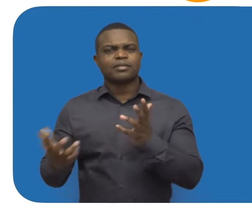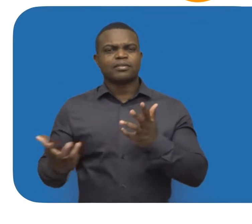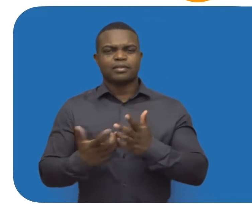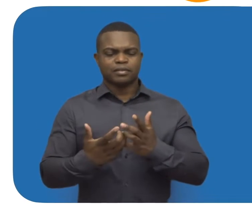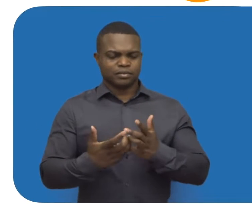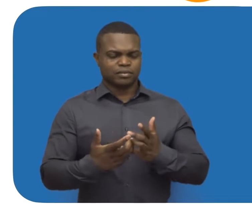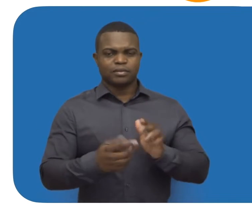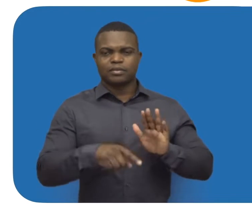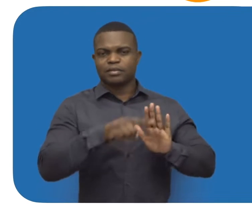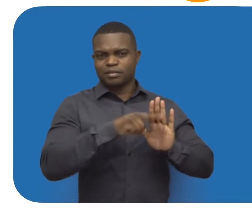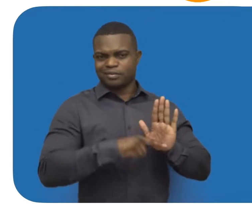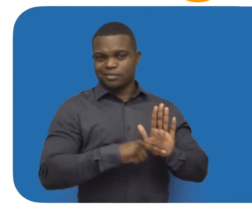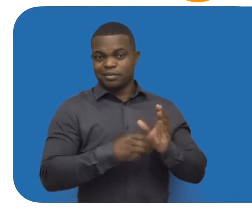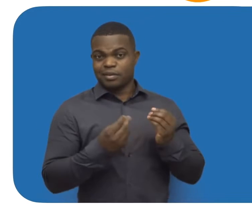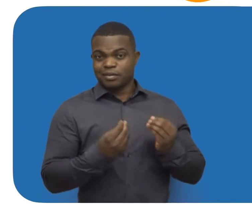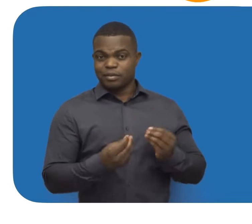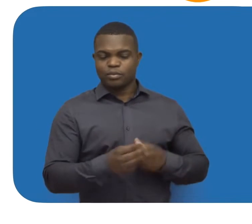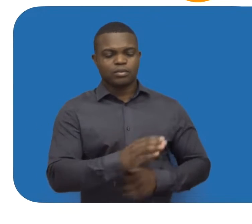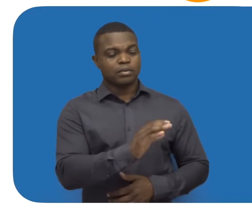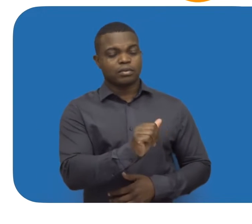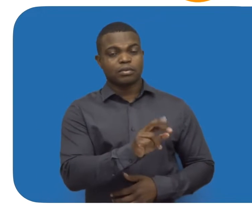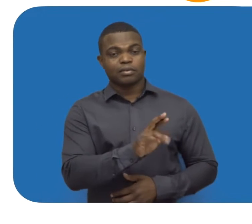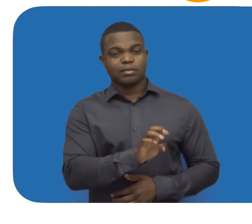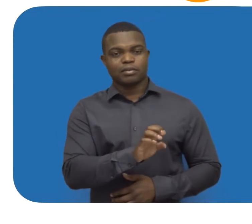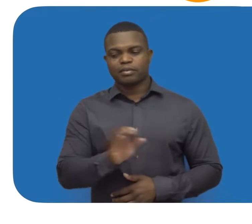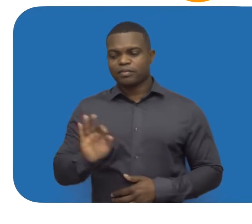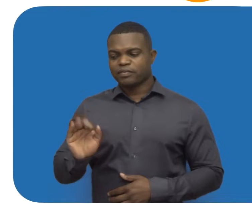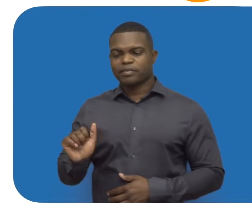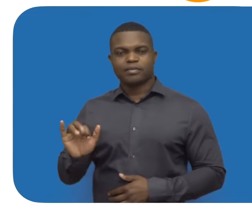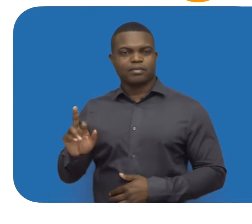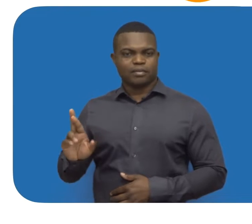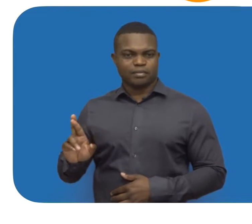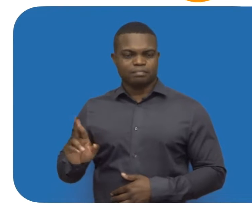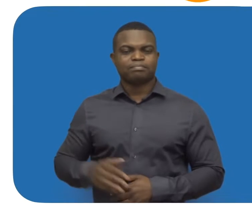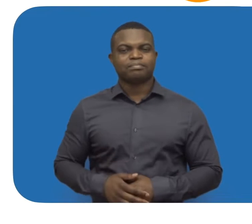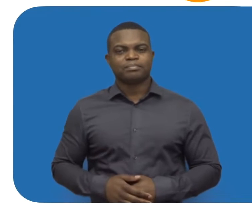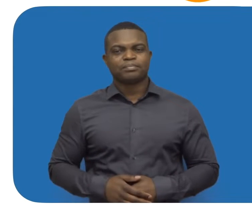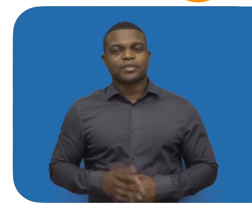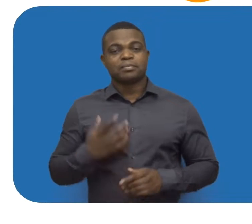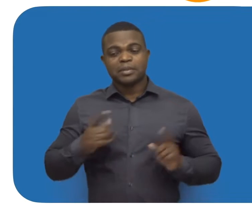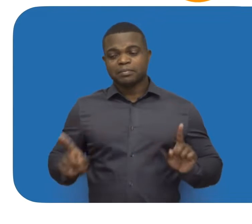such as the CARE and FAIR principles. My co-author for this presentation is Thomas Hanke,